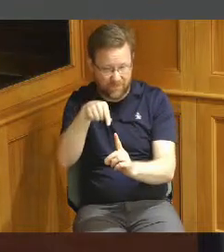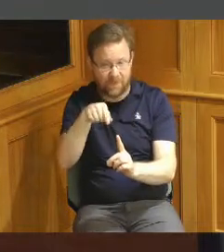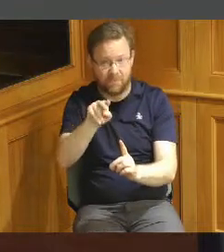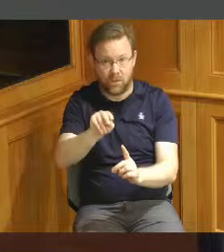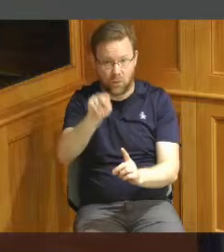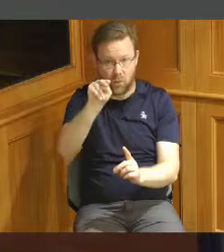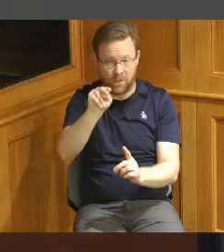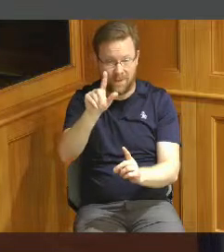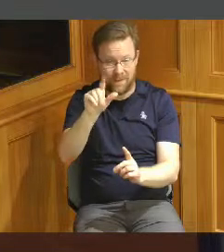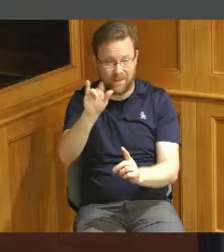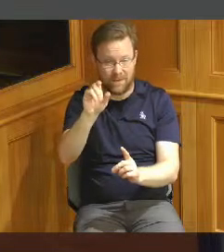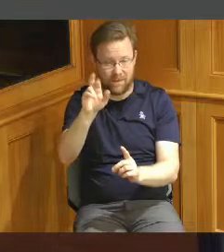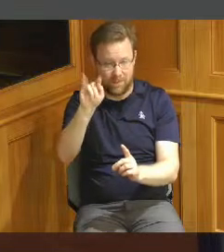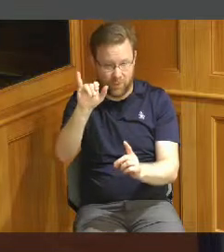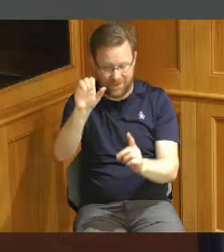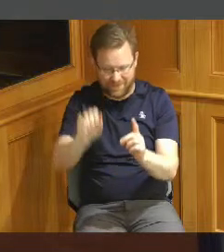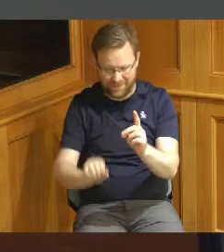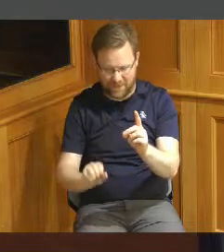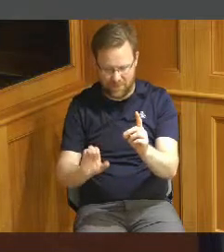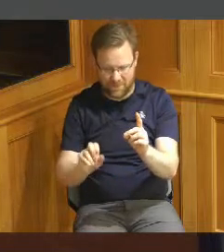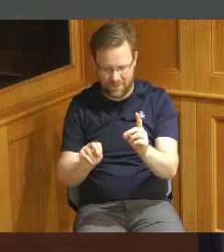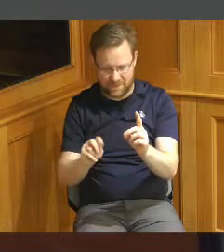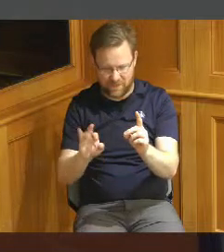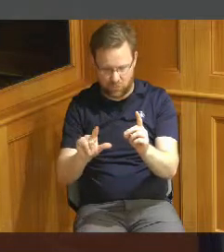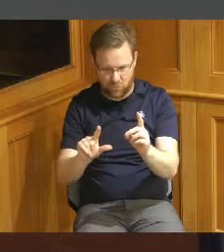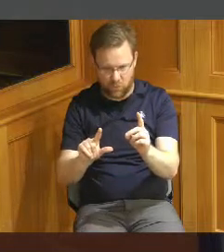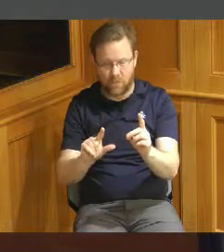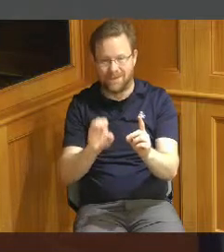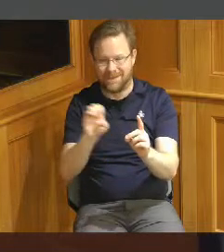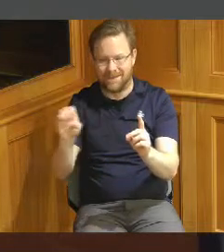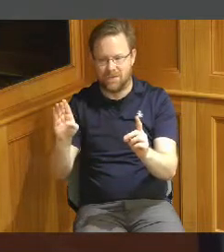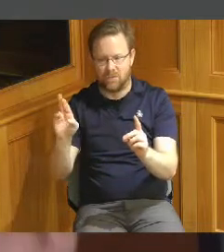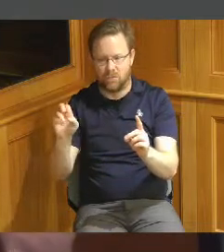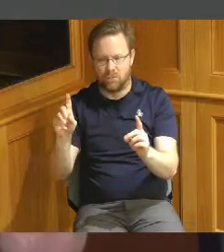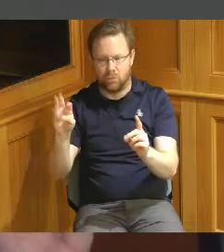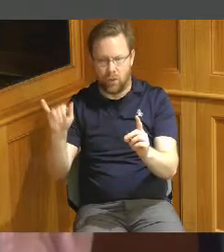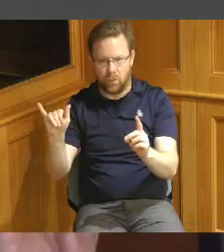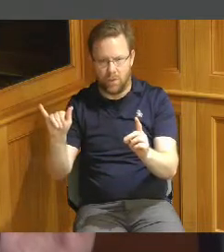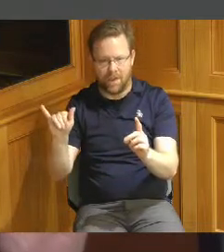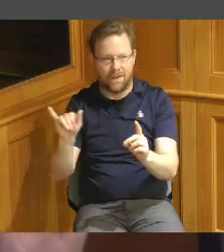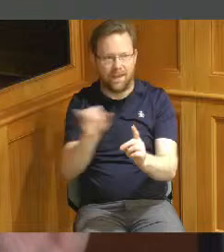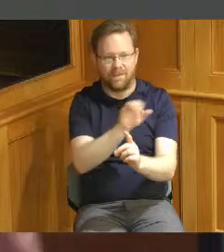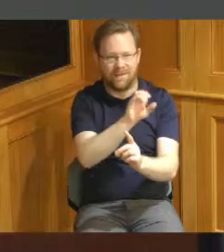there were many accidents and a need for improvements it sounds like they've done that so thank you (Engineer Beck)